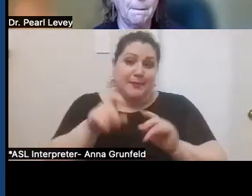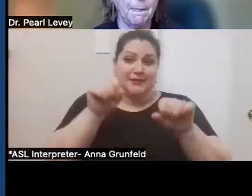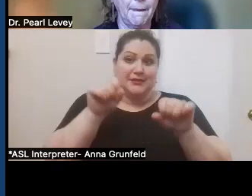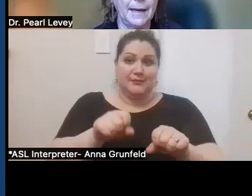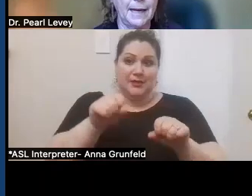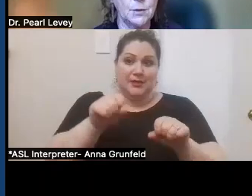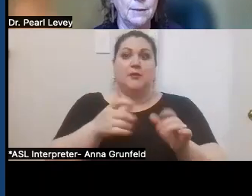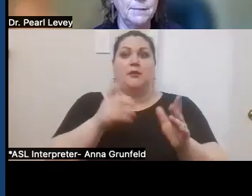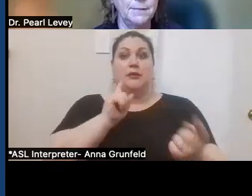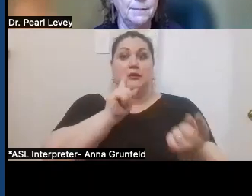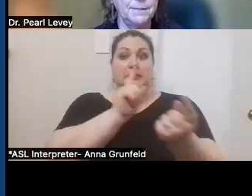Next one.